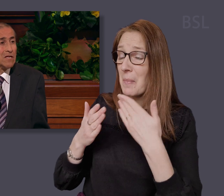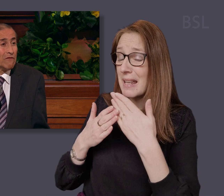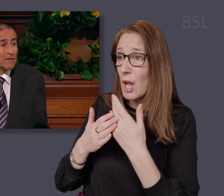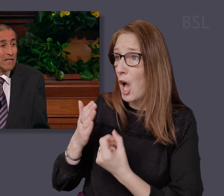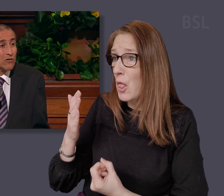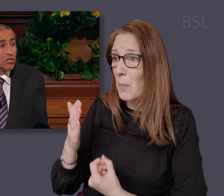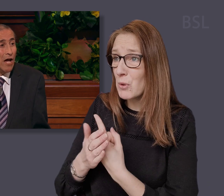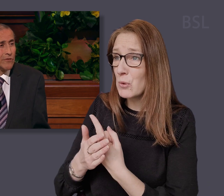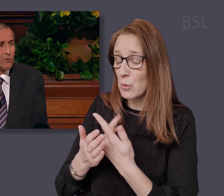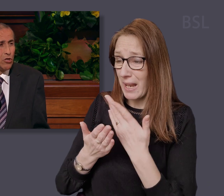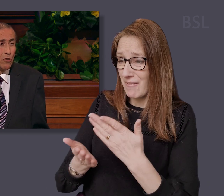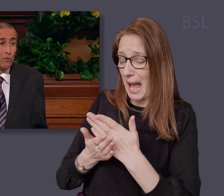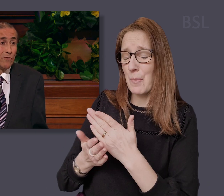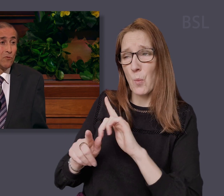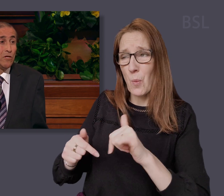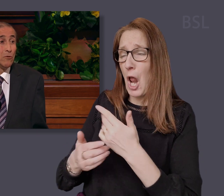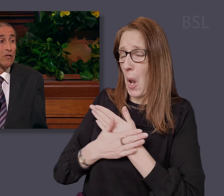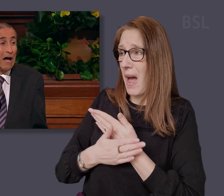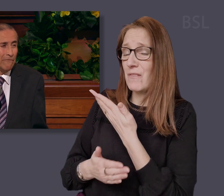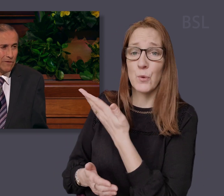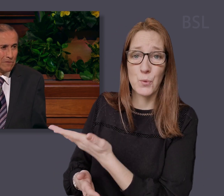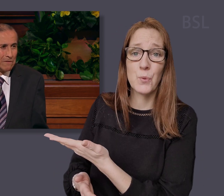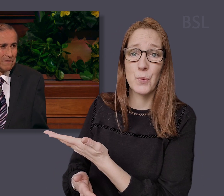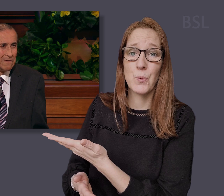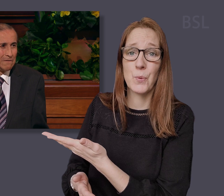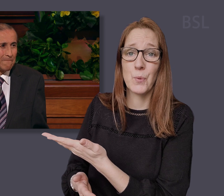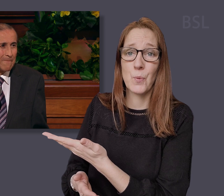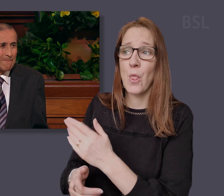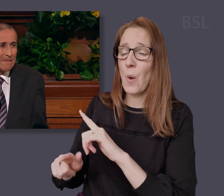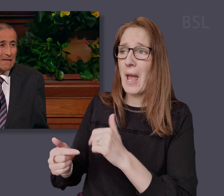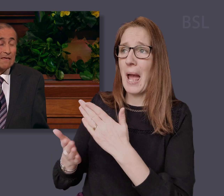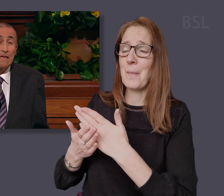Give us another chance to show you that we do love you.